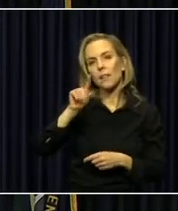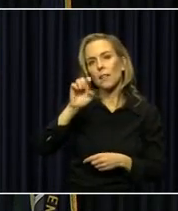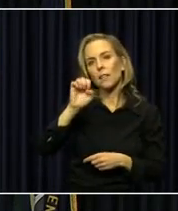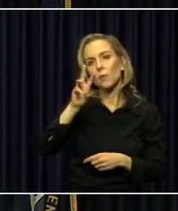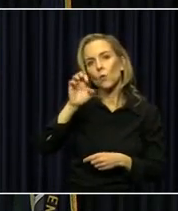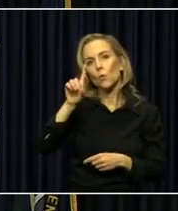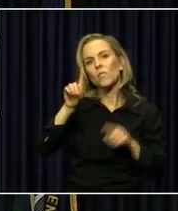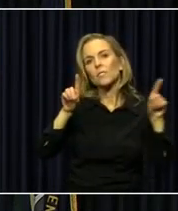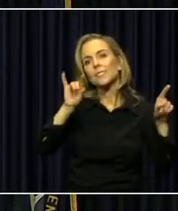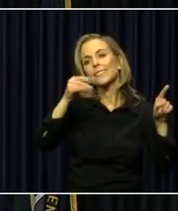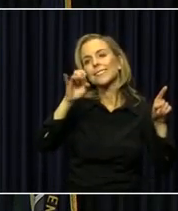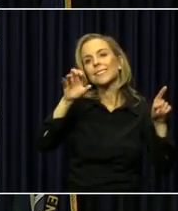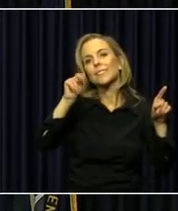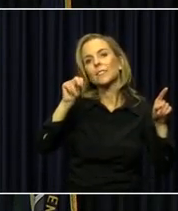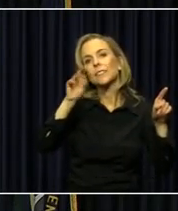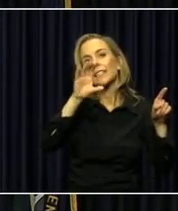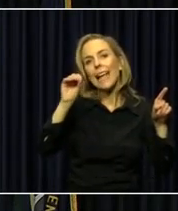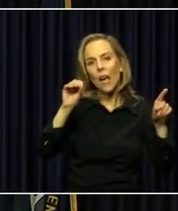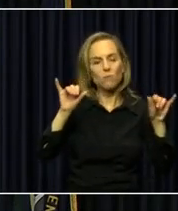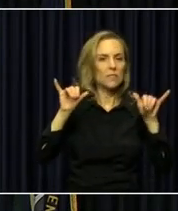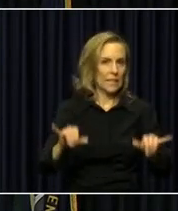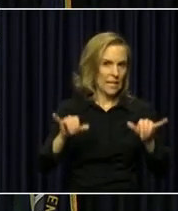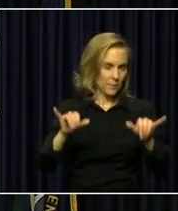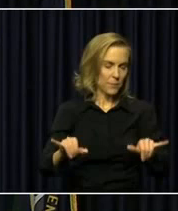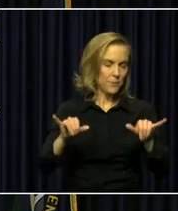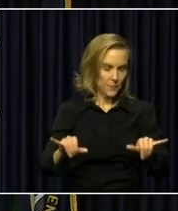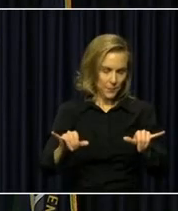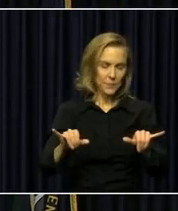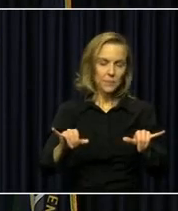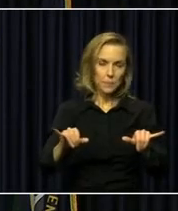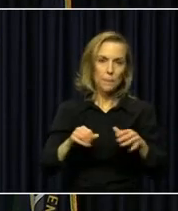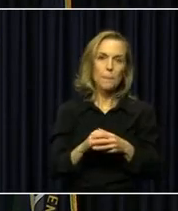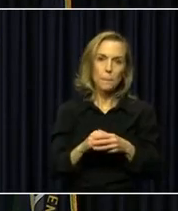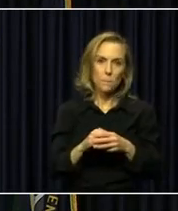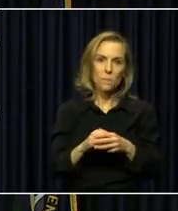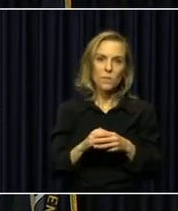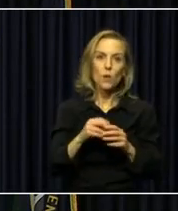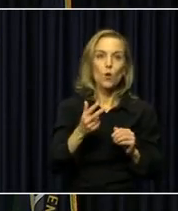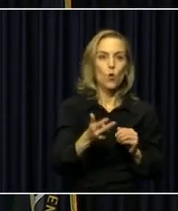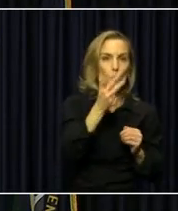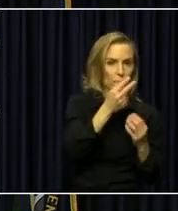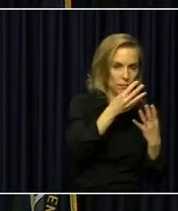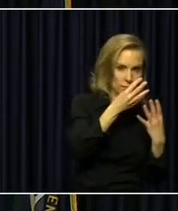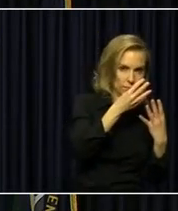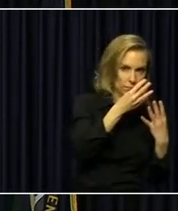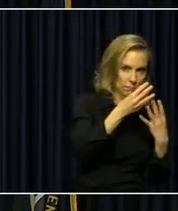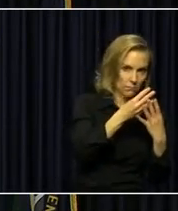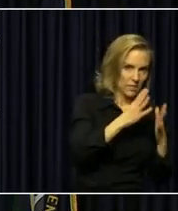AND MAKING THE SACRIFICES THAT